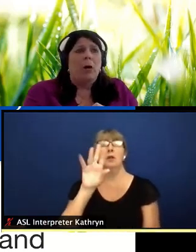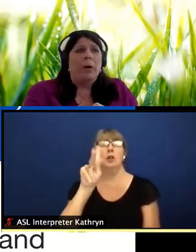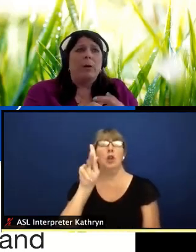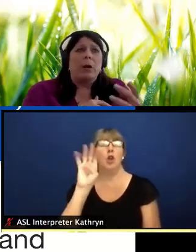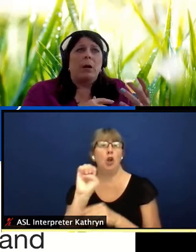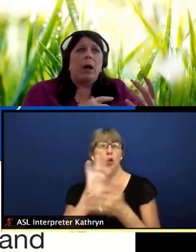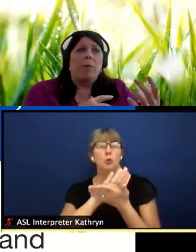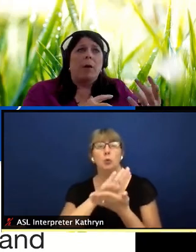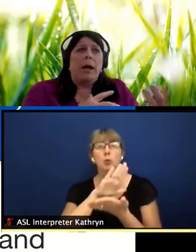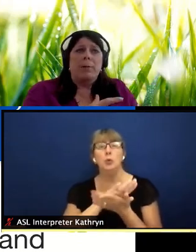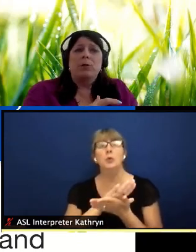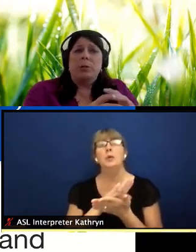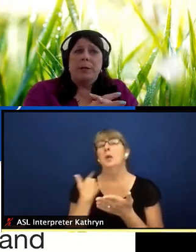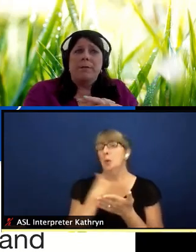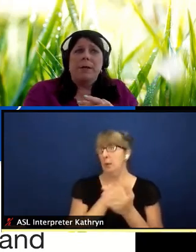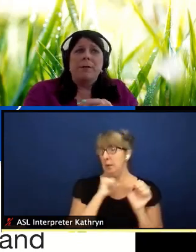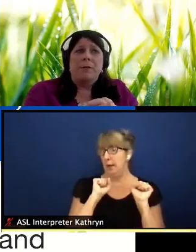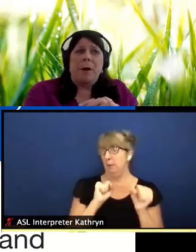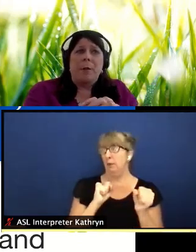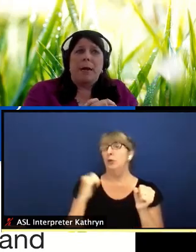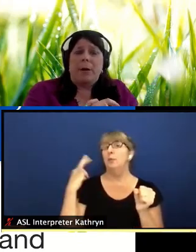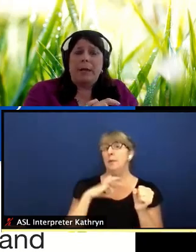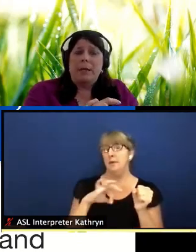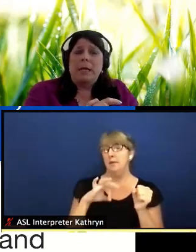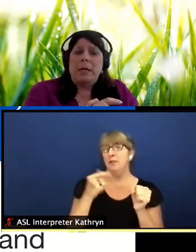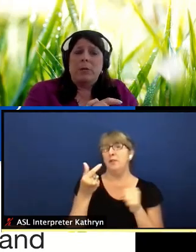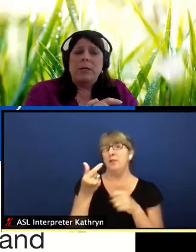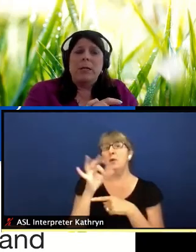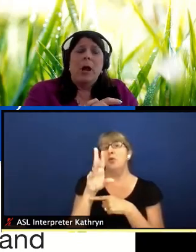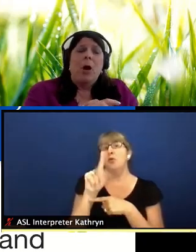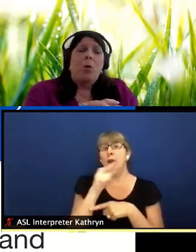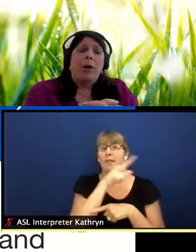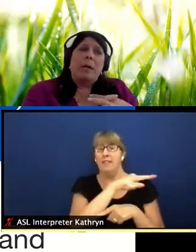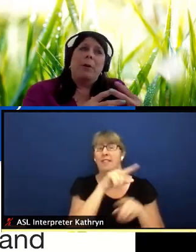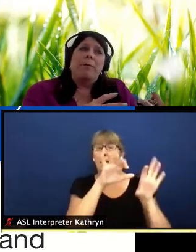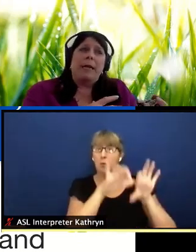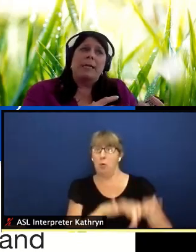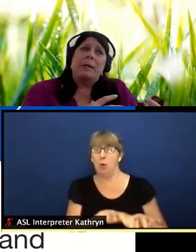We were able to benefit from a grant that they had written, where they provided some